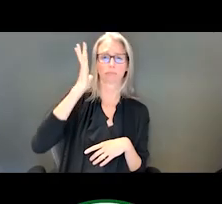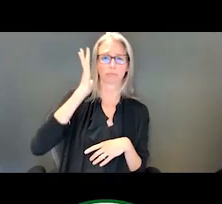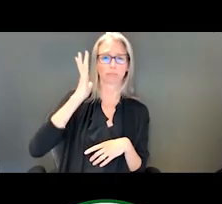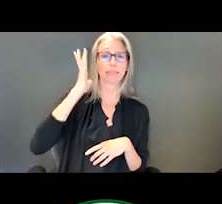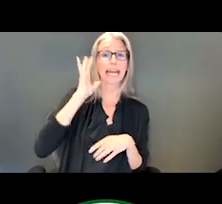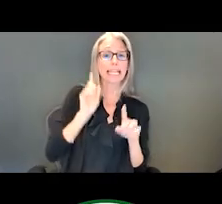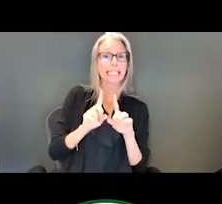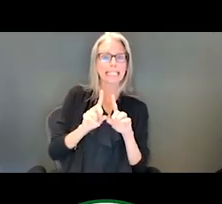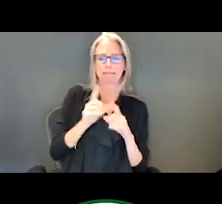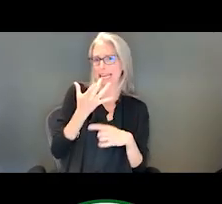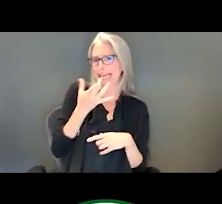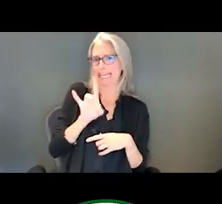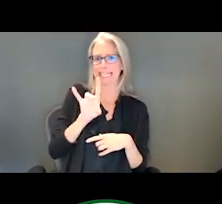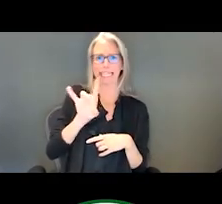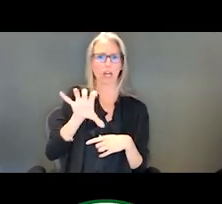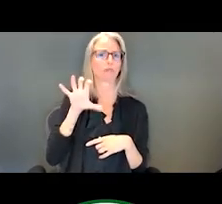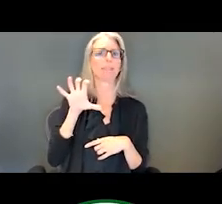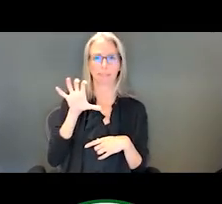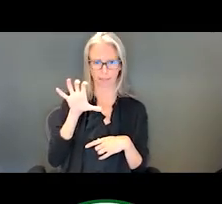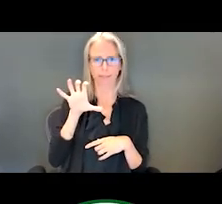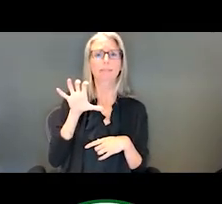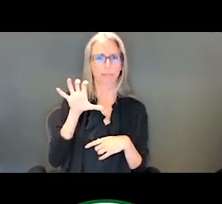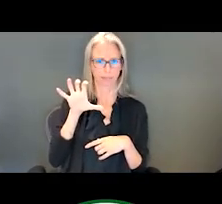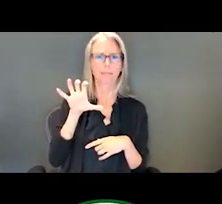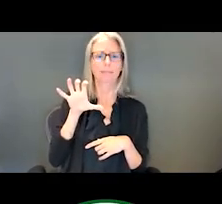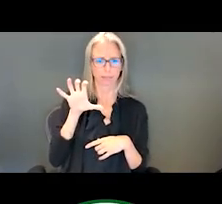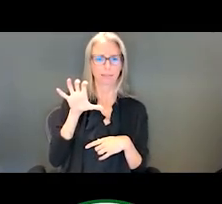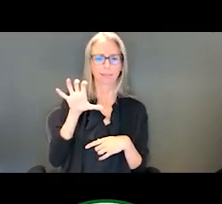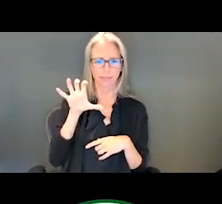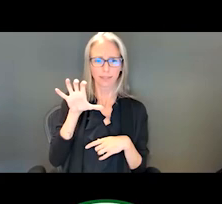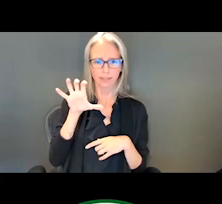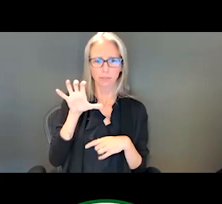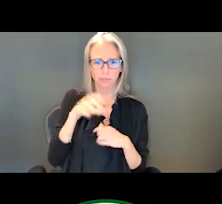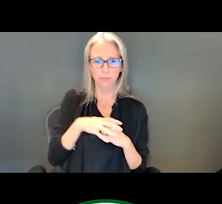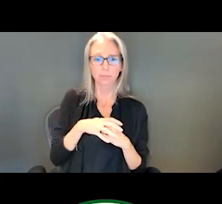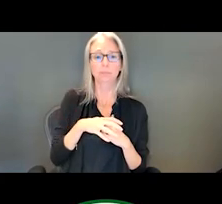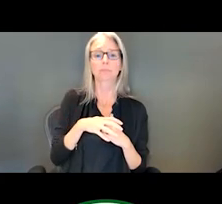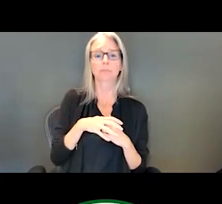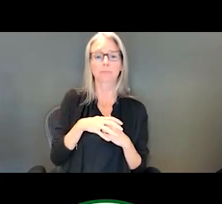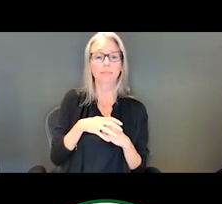Such as that. So that's where I think that you know our parks here in 2,014 Craig and I and my husband Joseph we went to Ottawa.